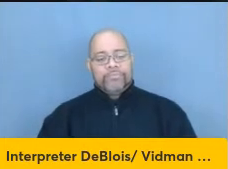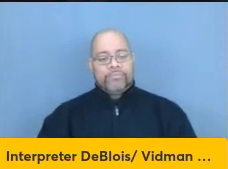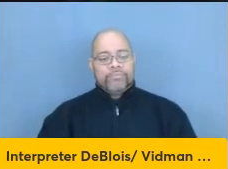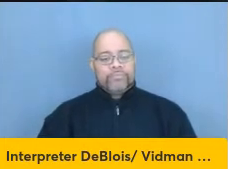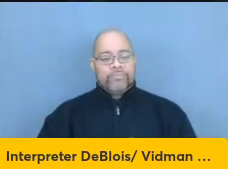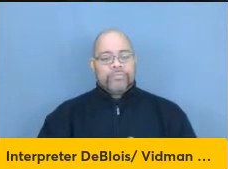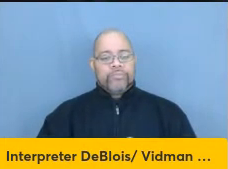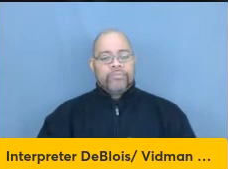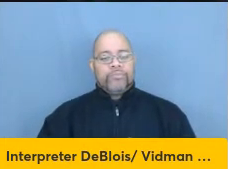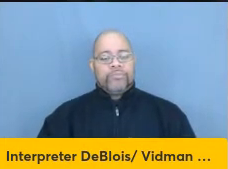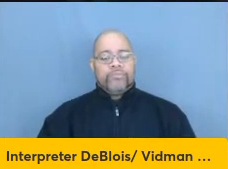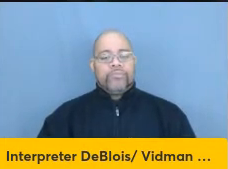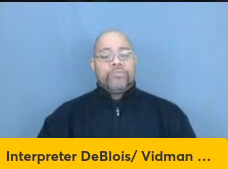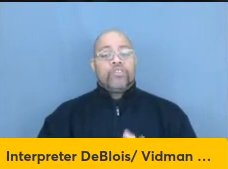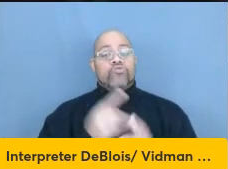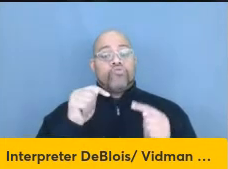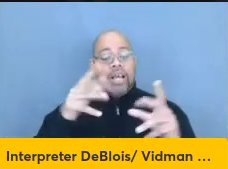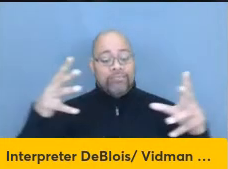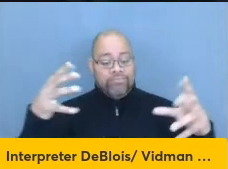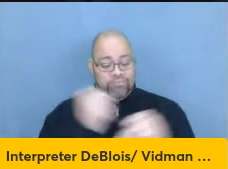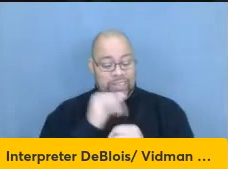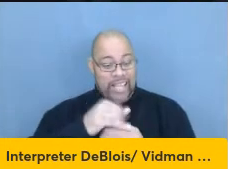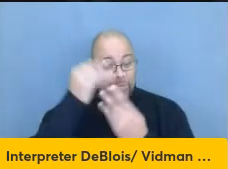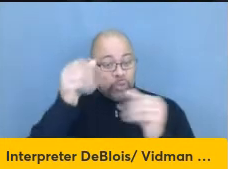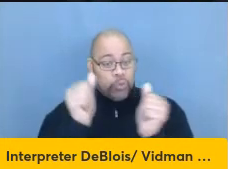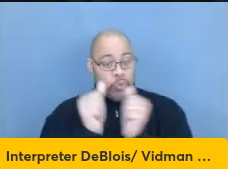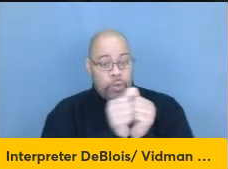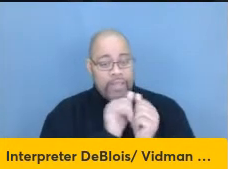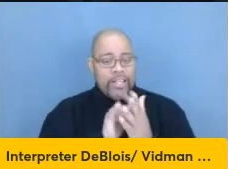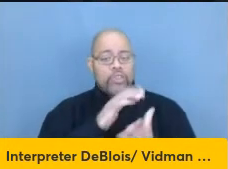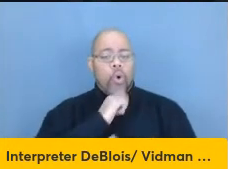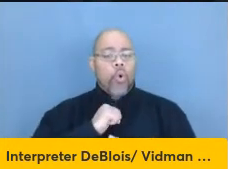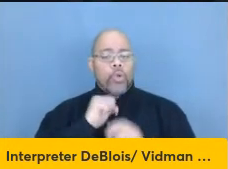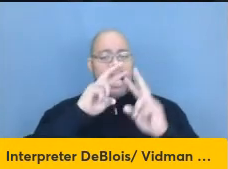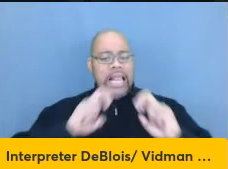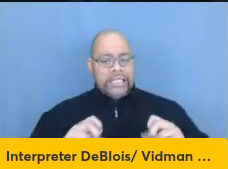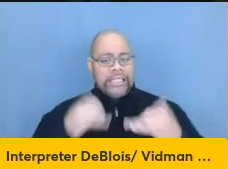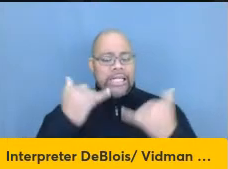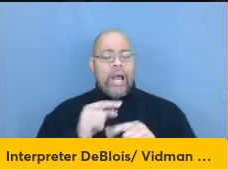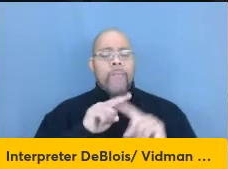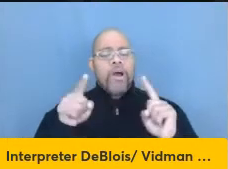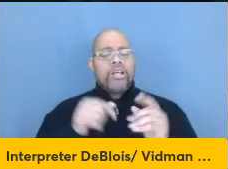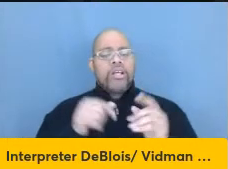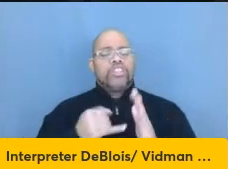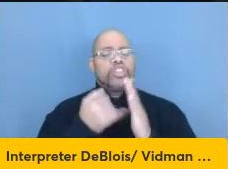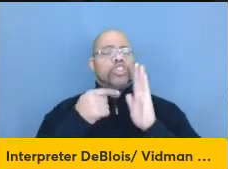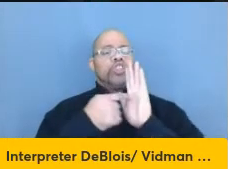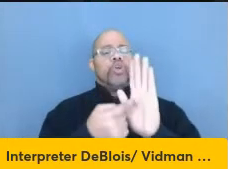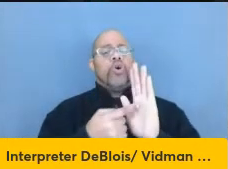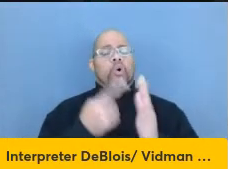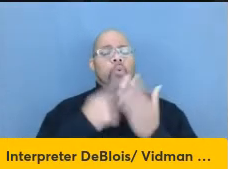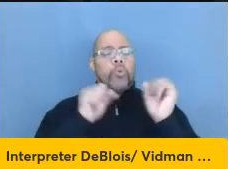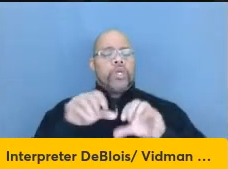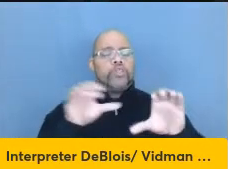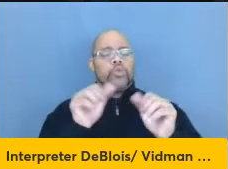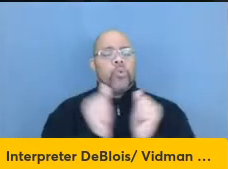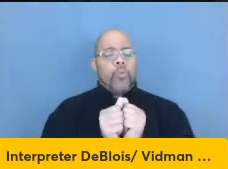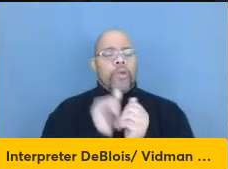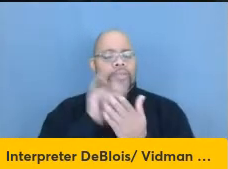to bring those data together. This is an old analysis now, but it just illustrates what you can do with such data, I'll walk